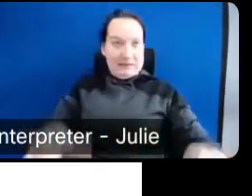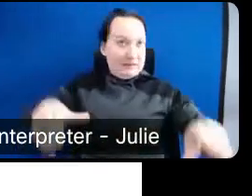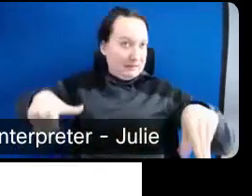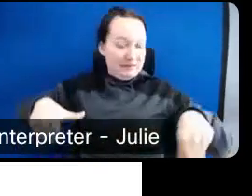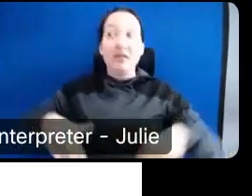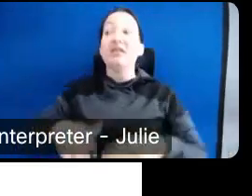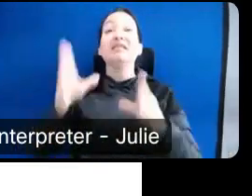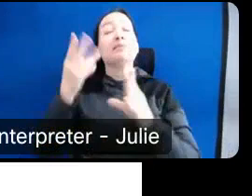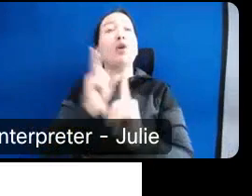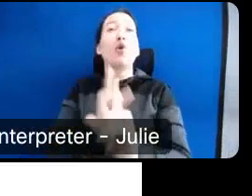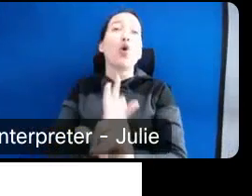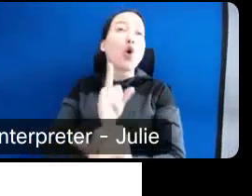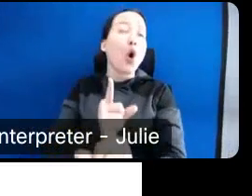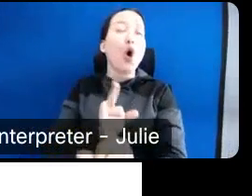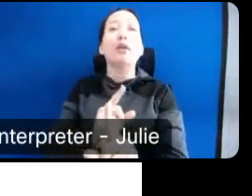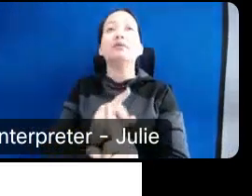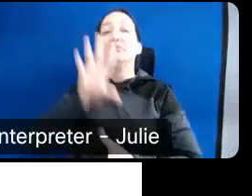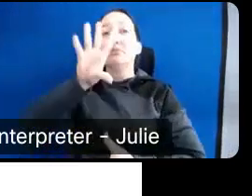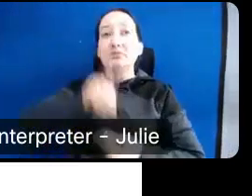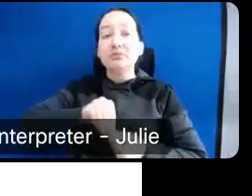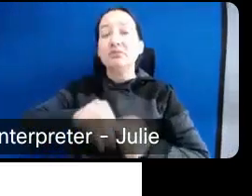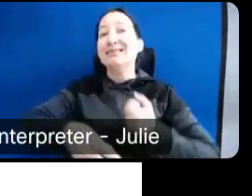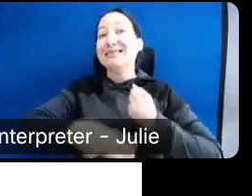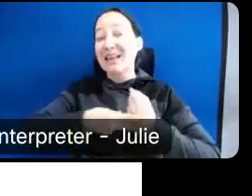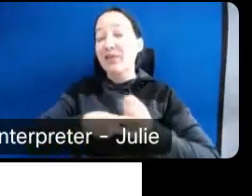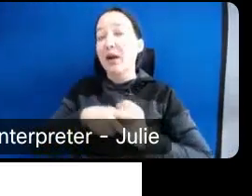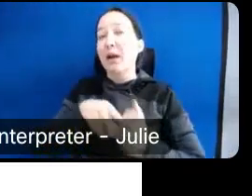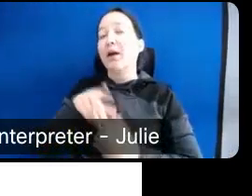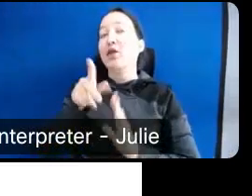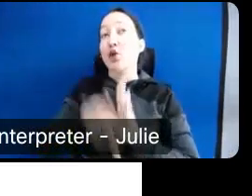You know, the overall goal here is net savings to the Medicare program writ large.